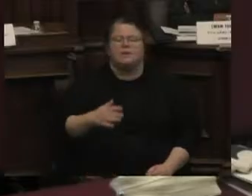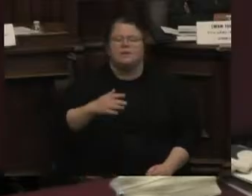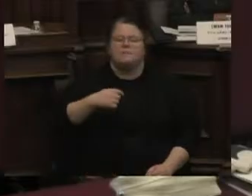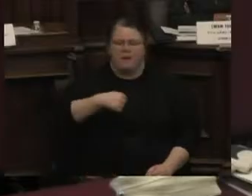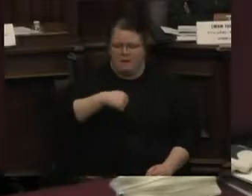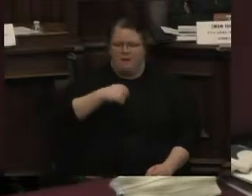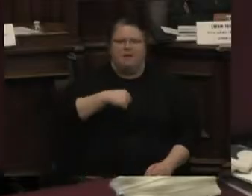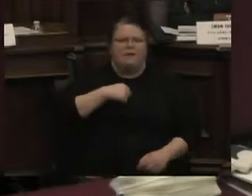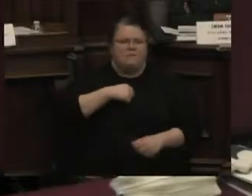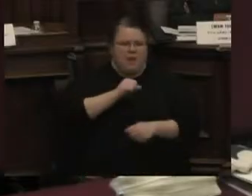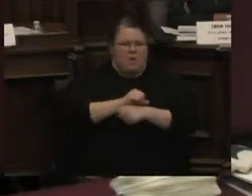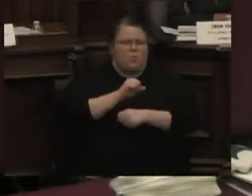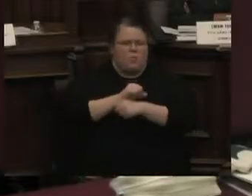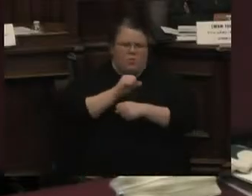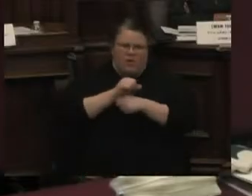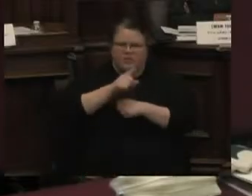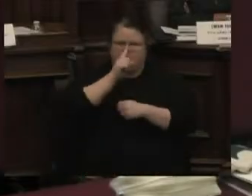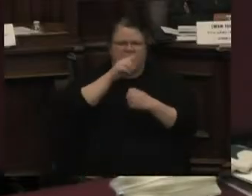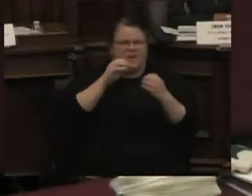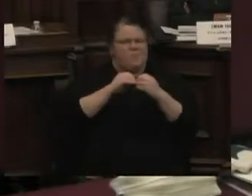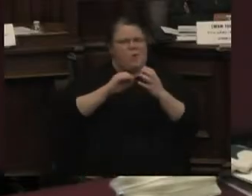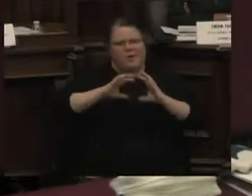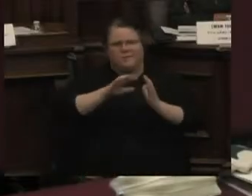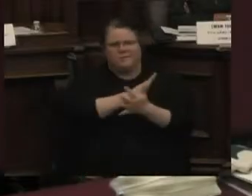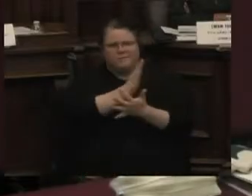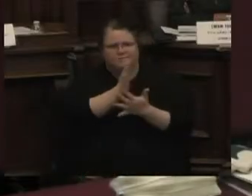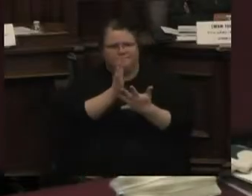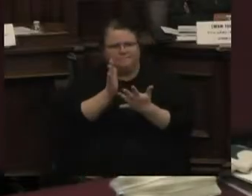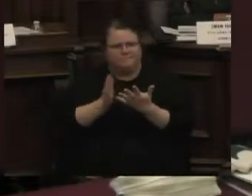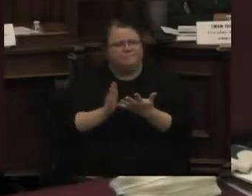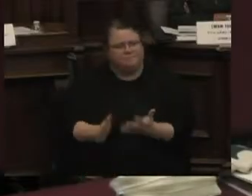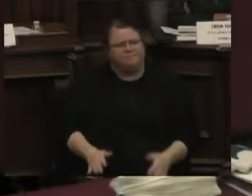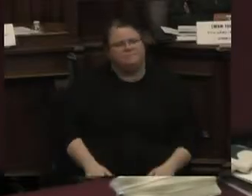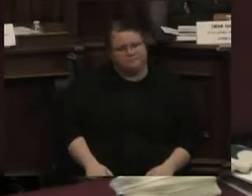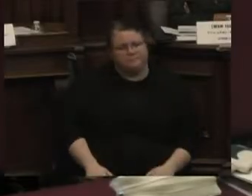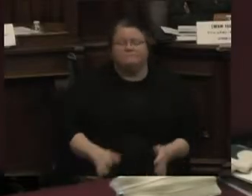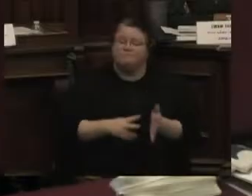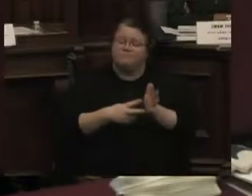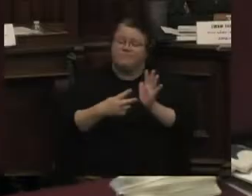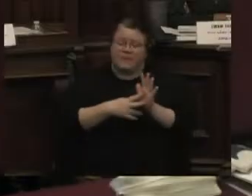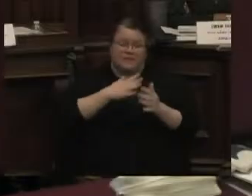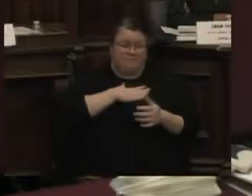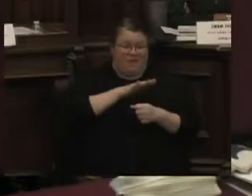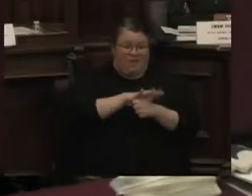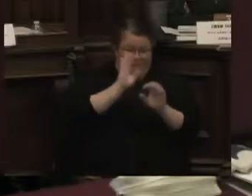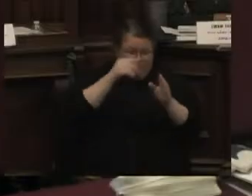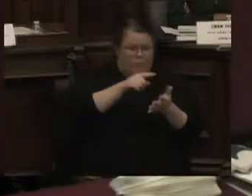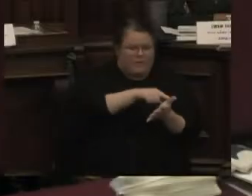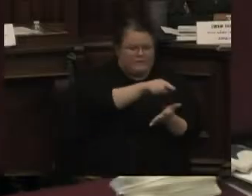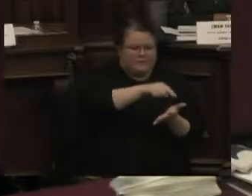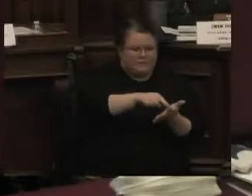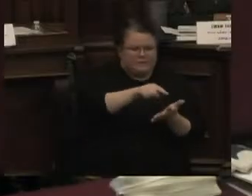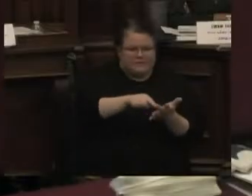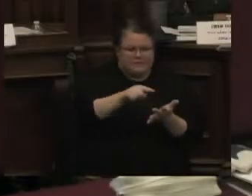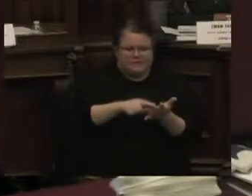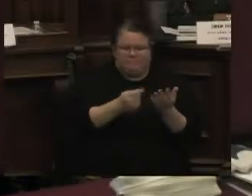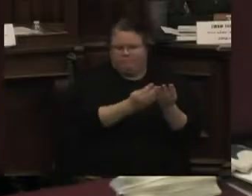come to this work with a transdisciplinary lens, which